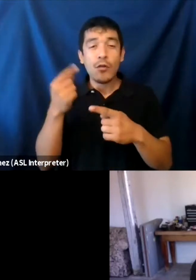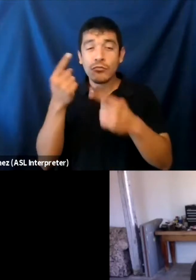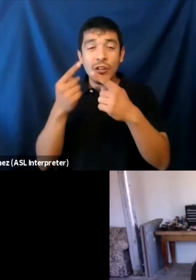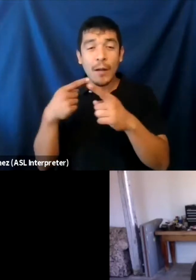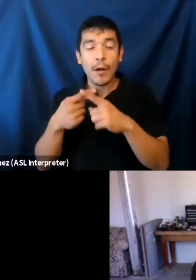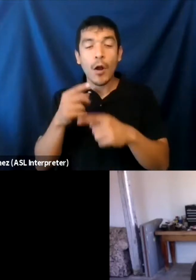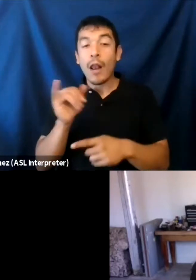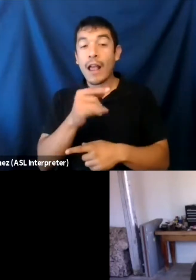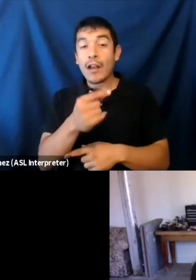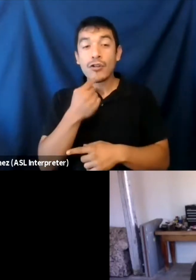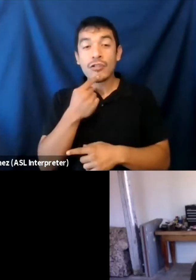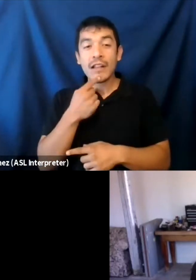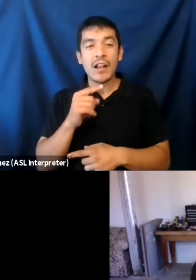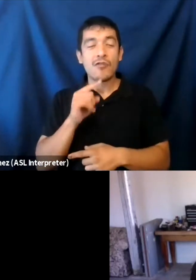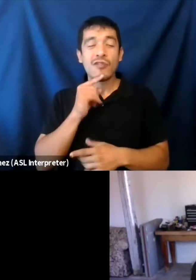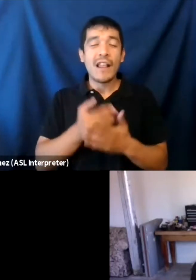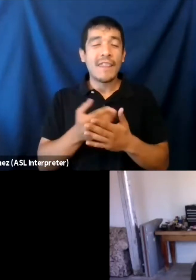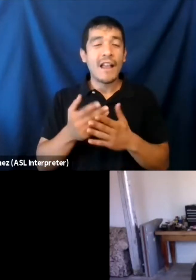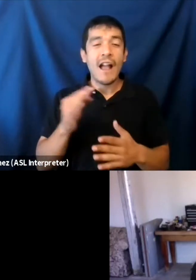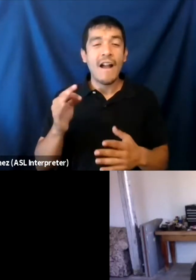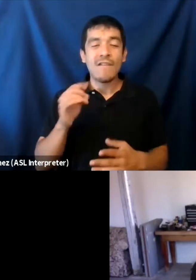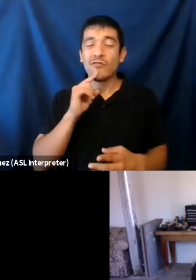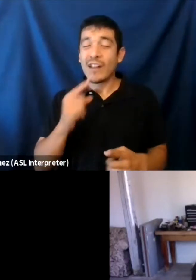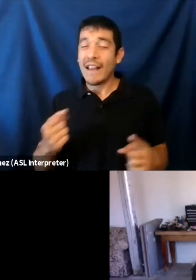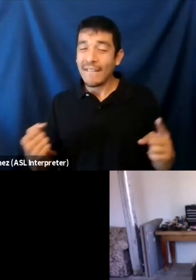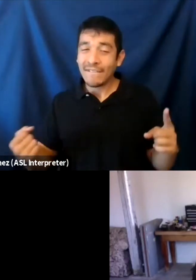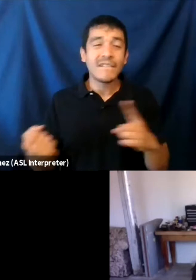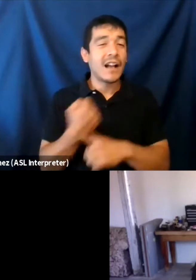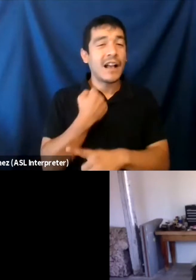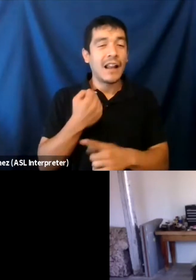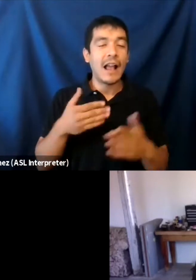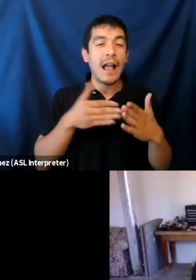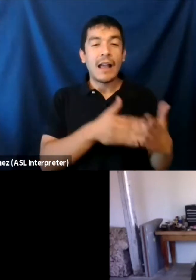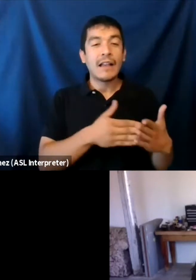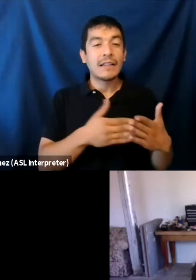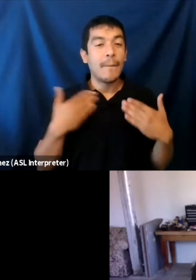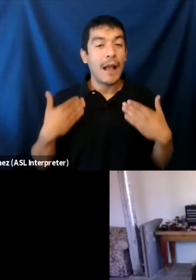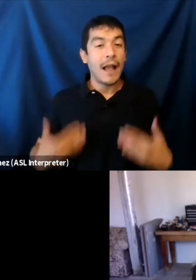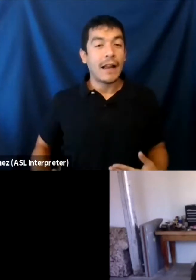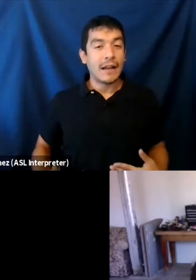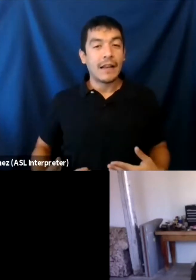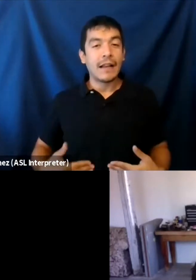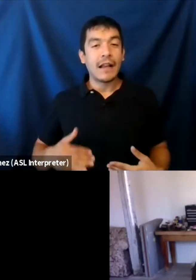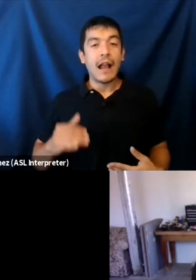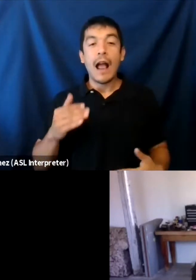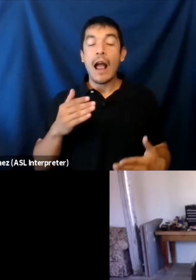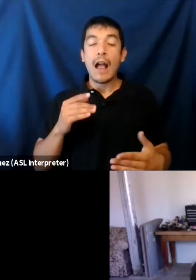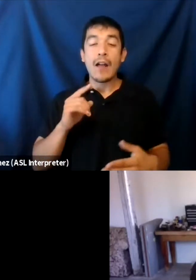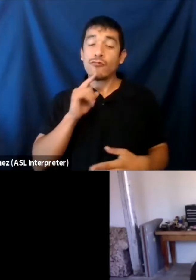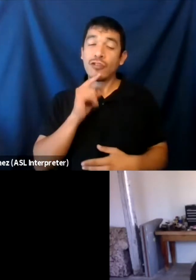but also particularly images of explicit violence against bodies, particularly like black bodies in this country.